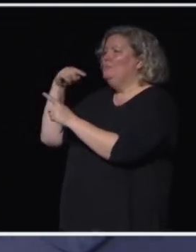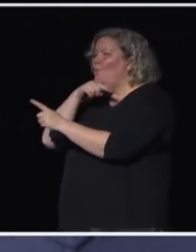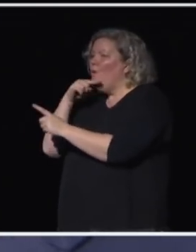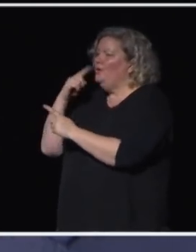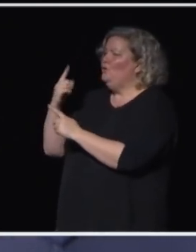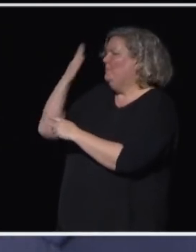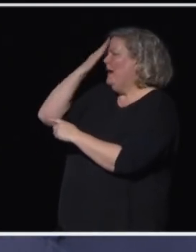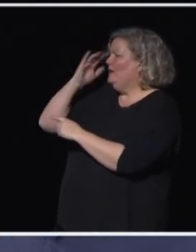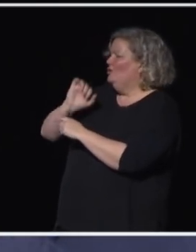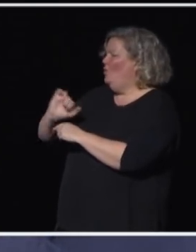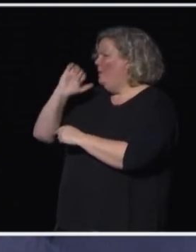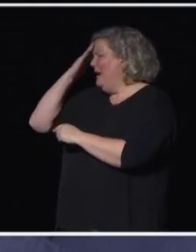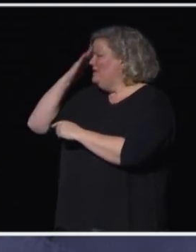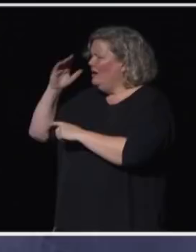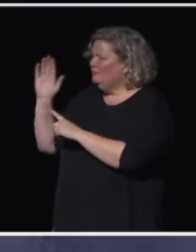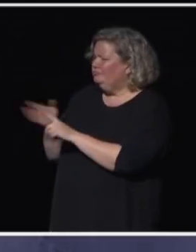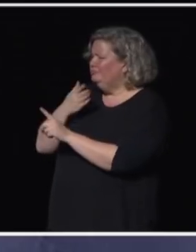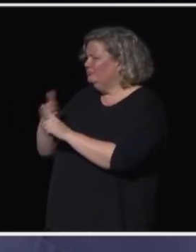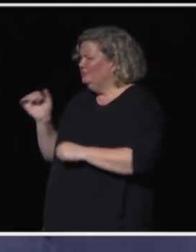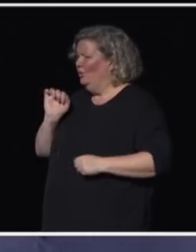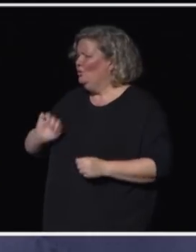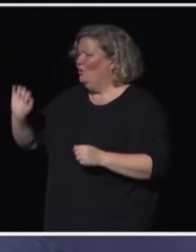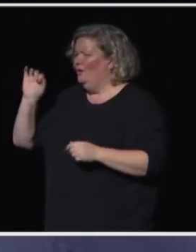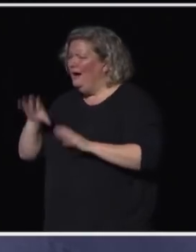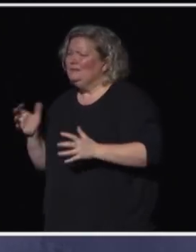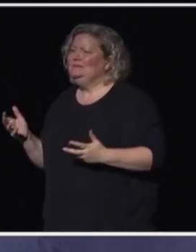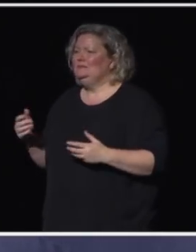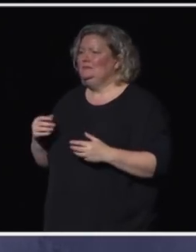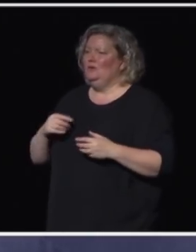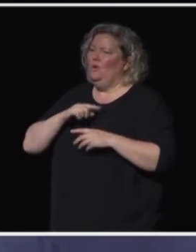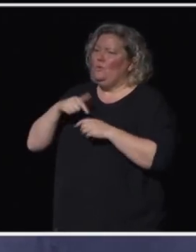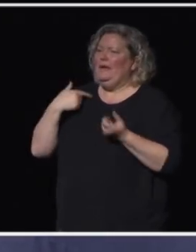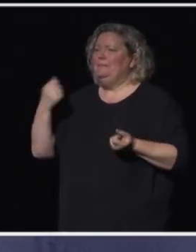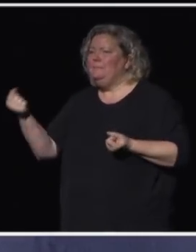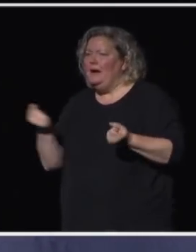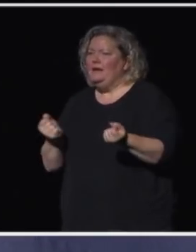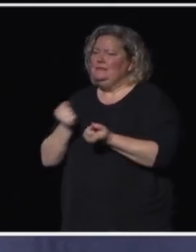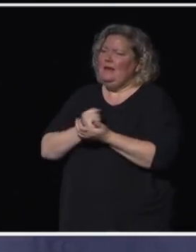of his entire fifth grade class. We sat on the number five bus headed downtown laughing